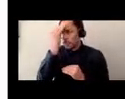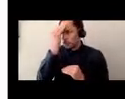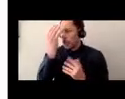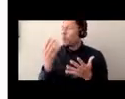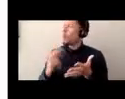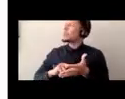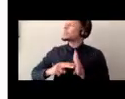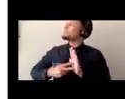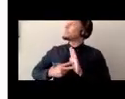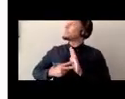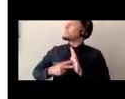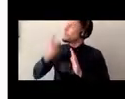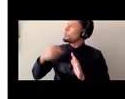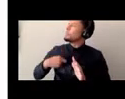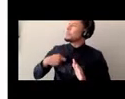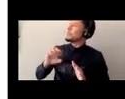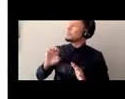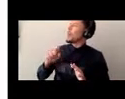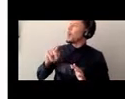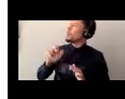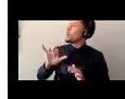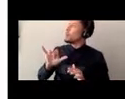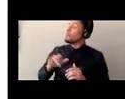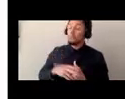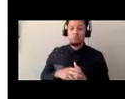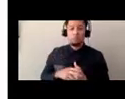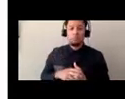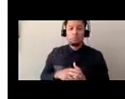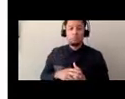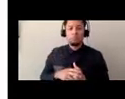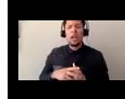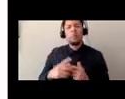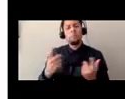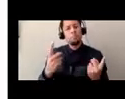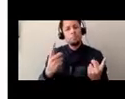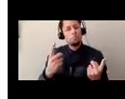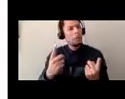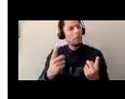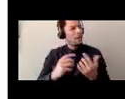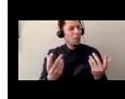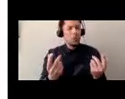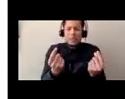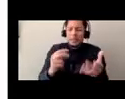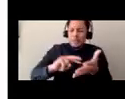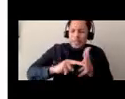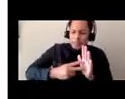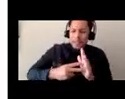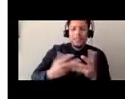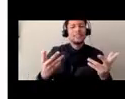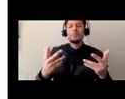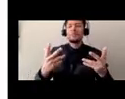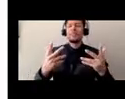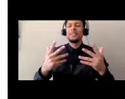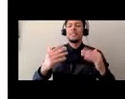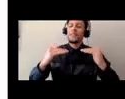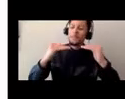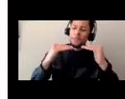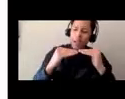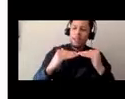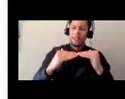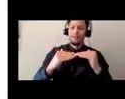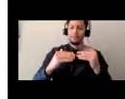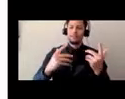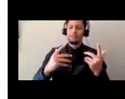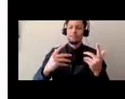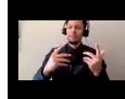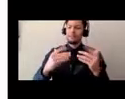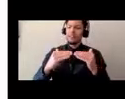One broader way of thinking about it is just and fair inclusion in a society in which all